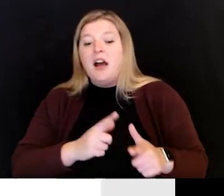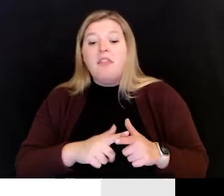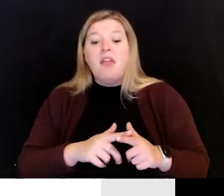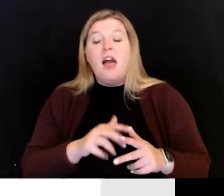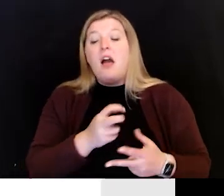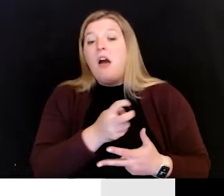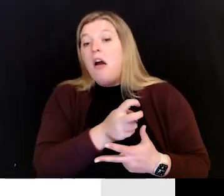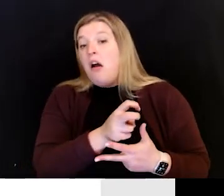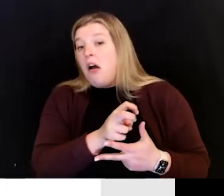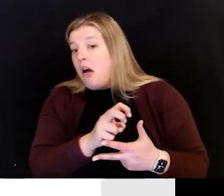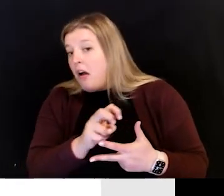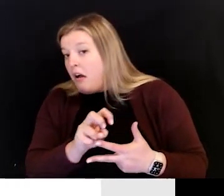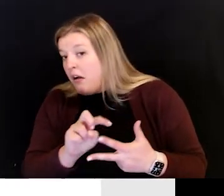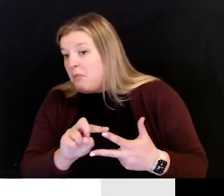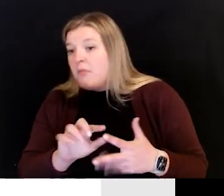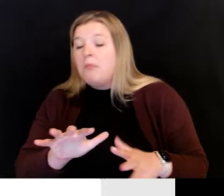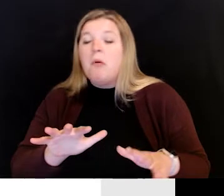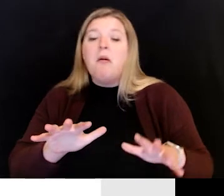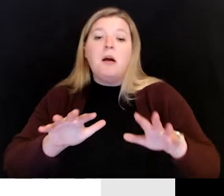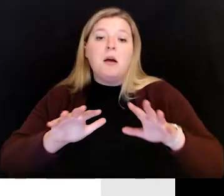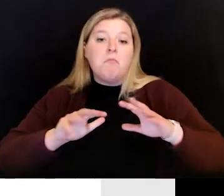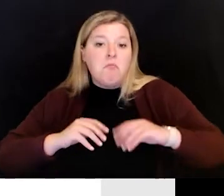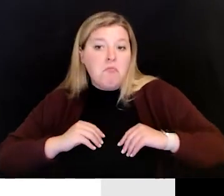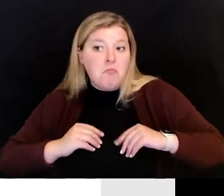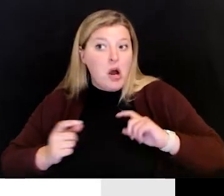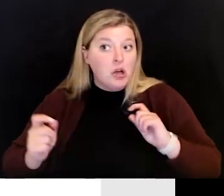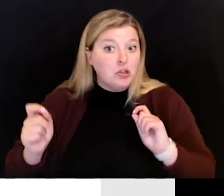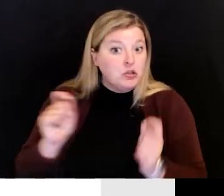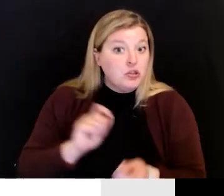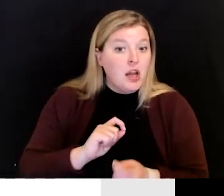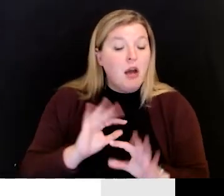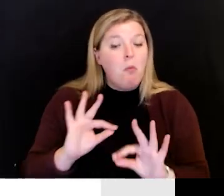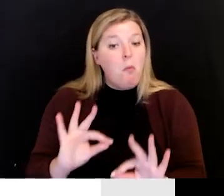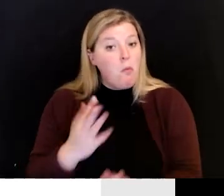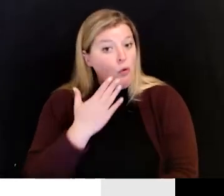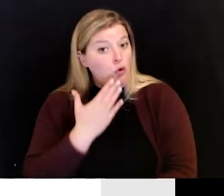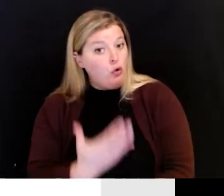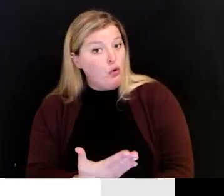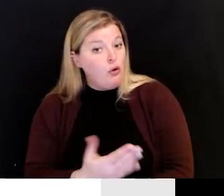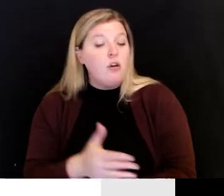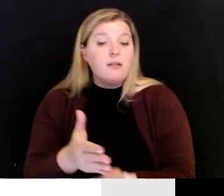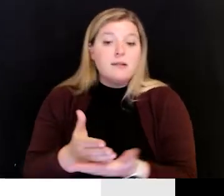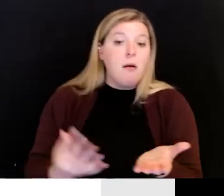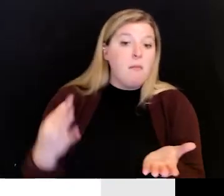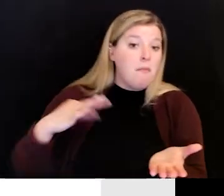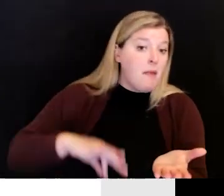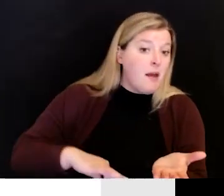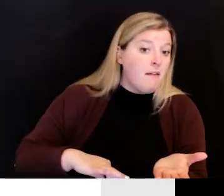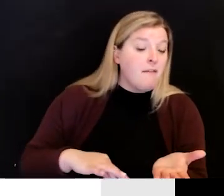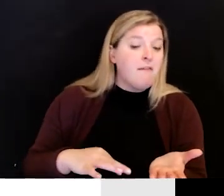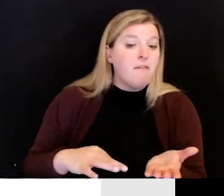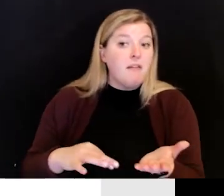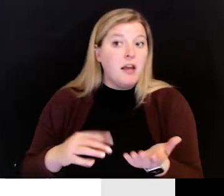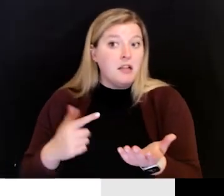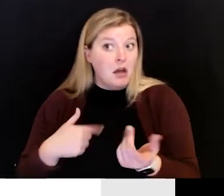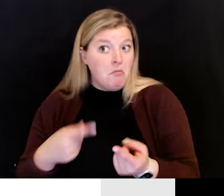where you realize that change is good and there are benefits to accomplishing different goals,